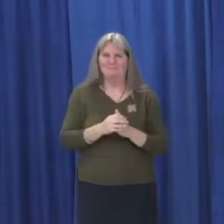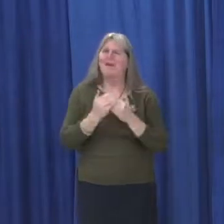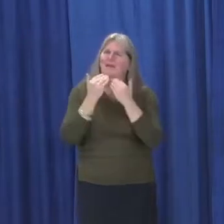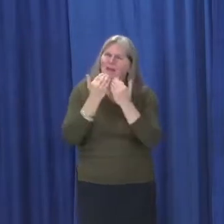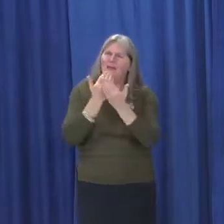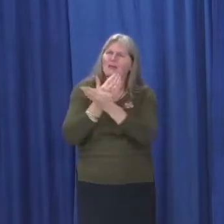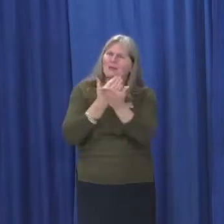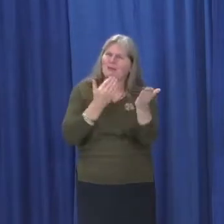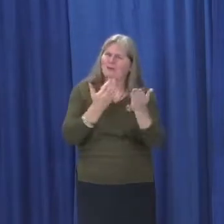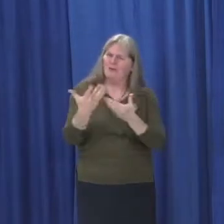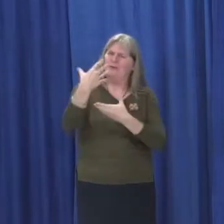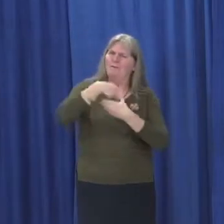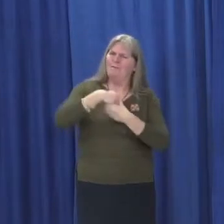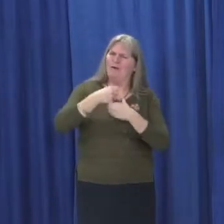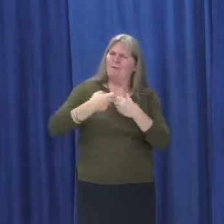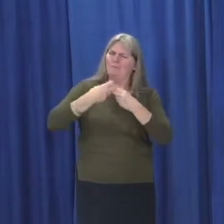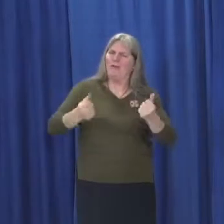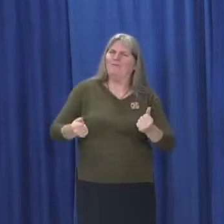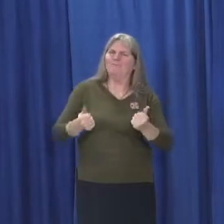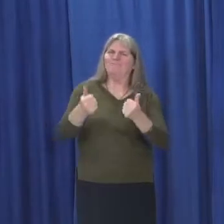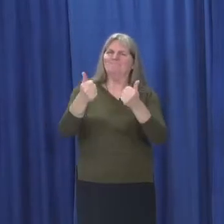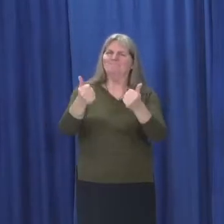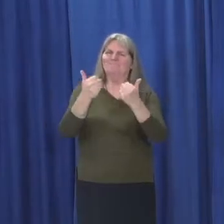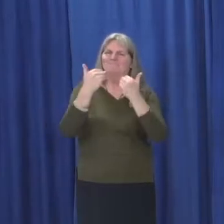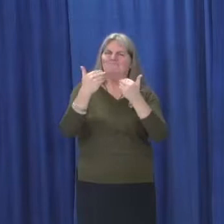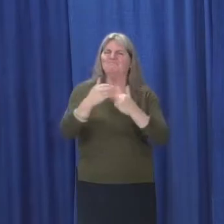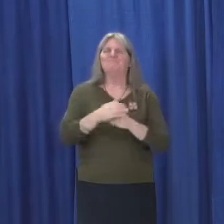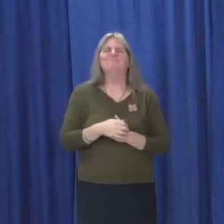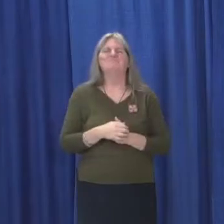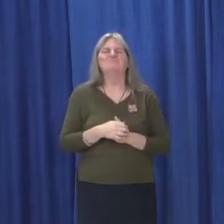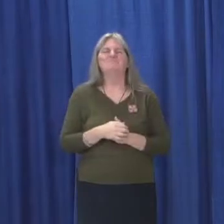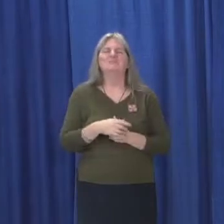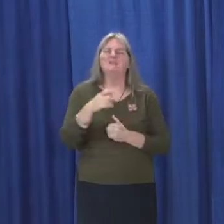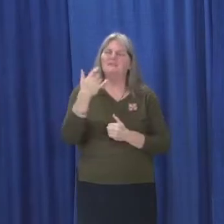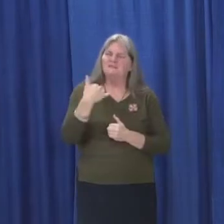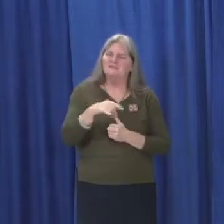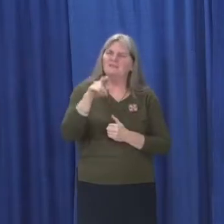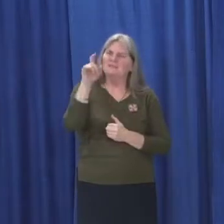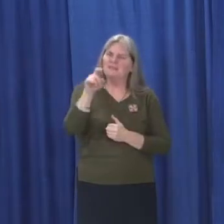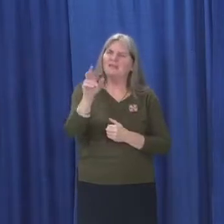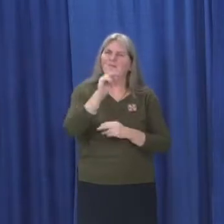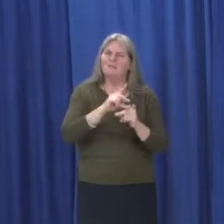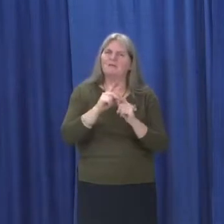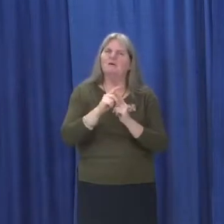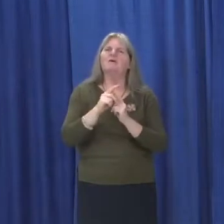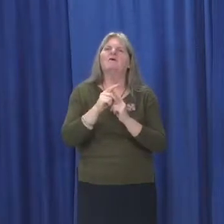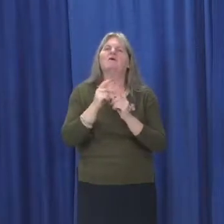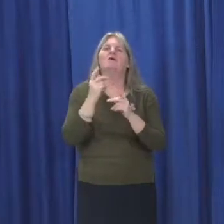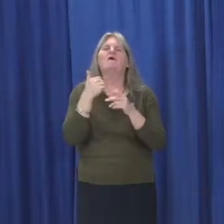can thank those people for being part of the solution. We need people to practice Safe